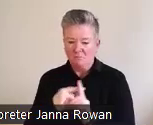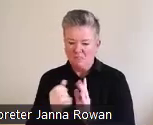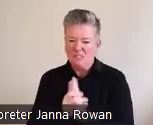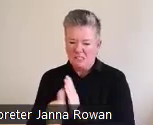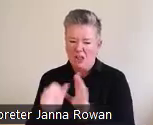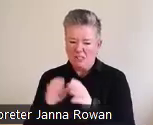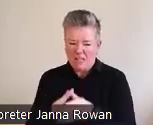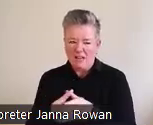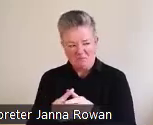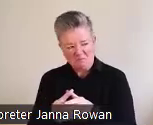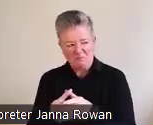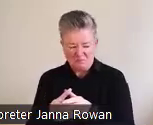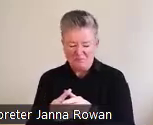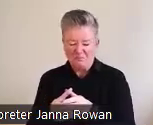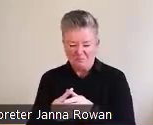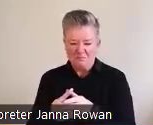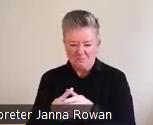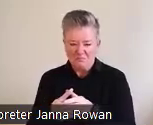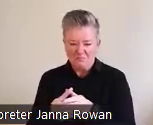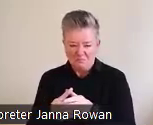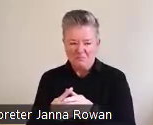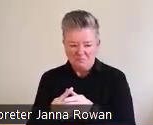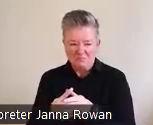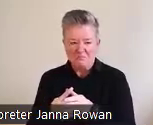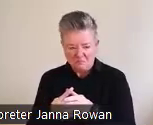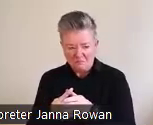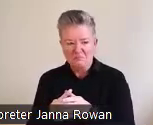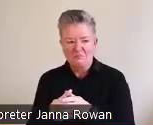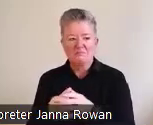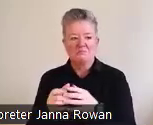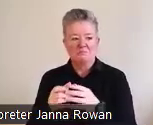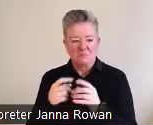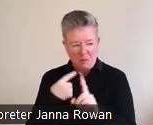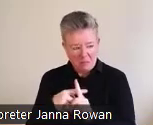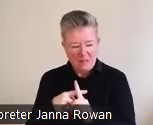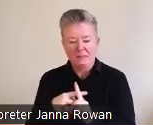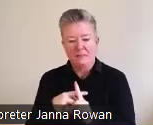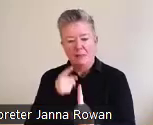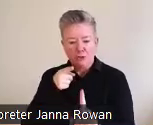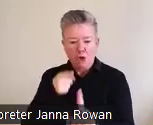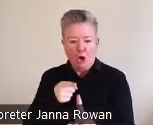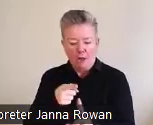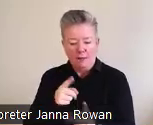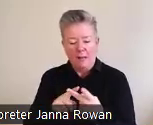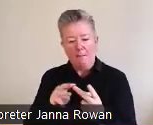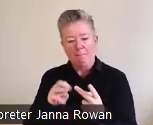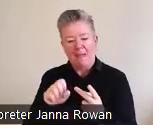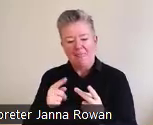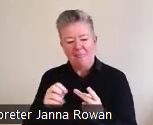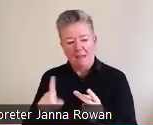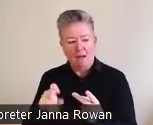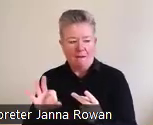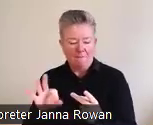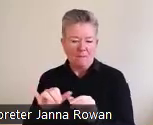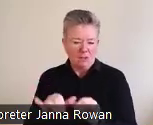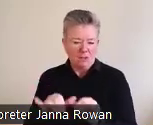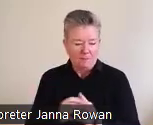skill or set of skills, a target and a method of measurement. Another way we can look